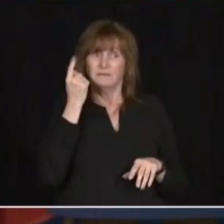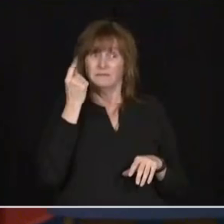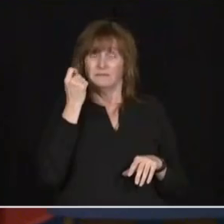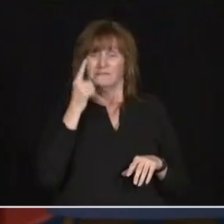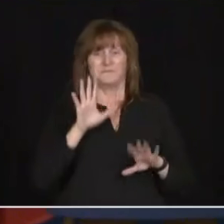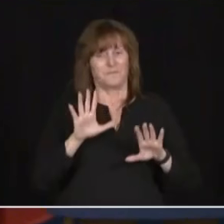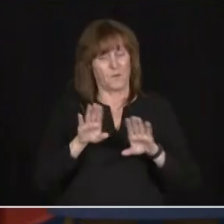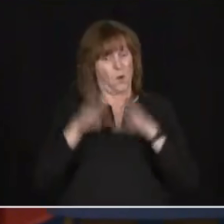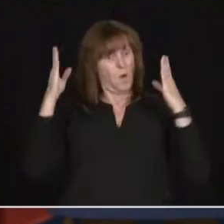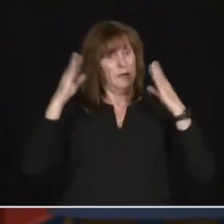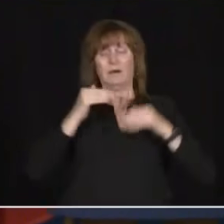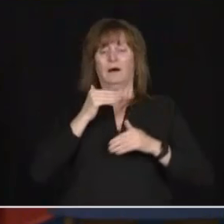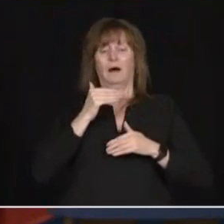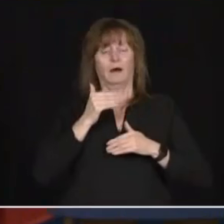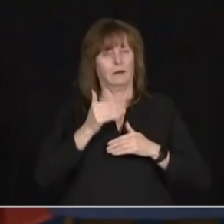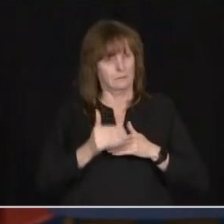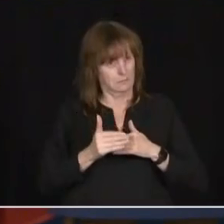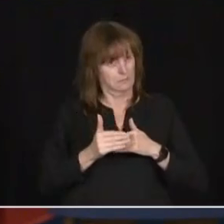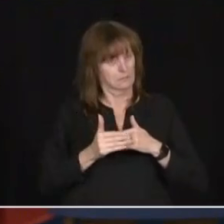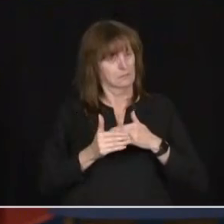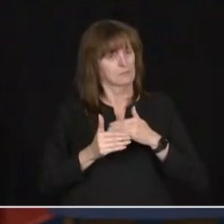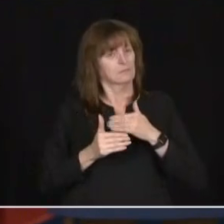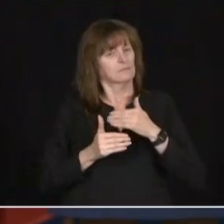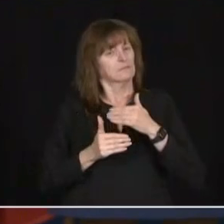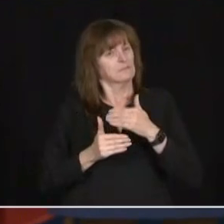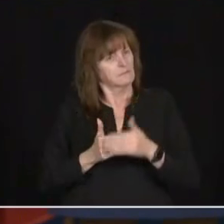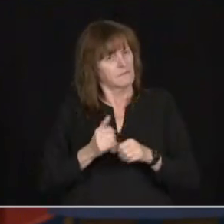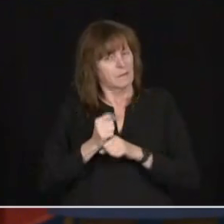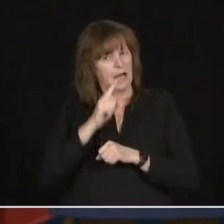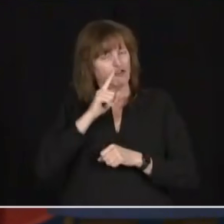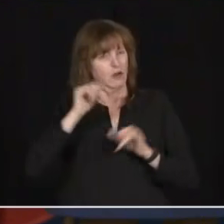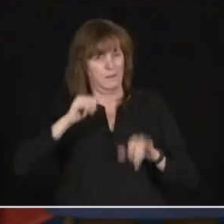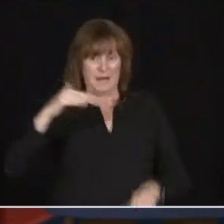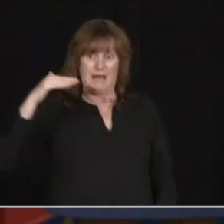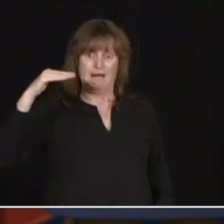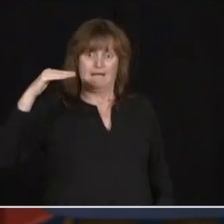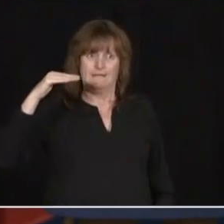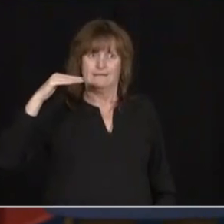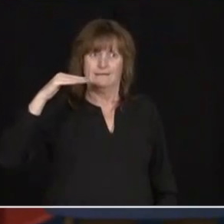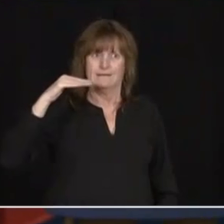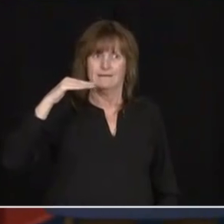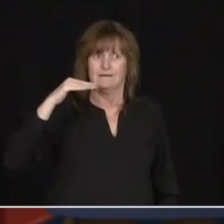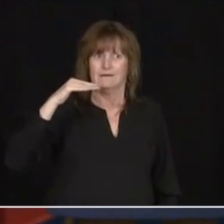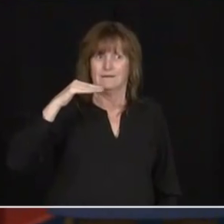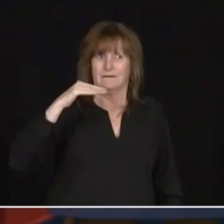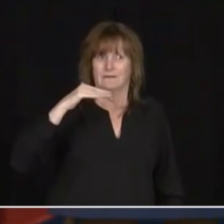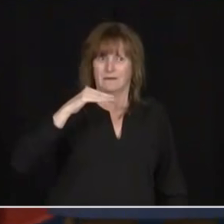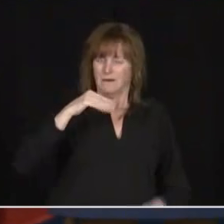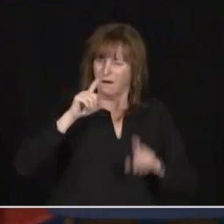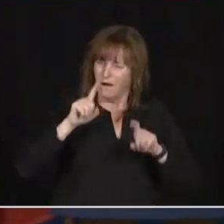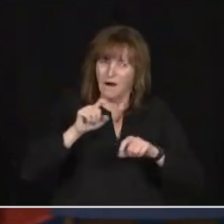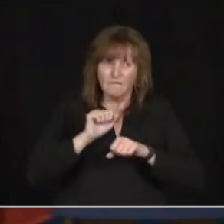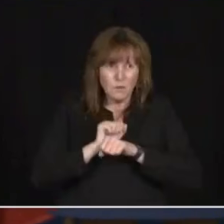can - Methodical.